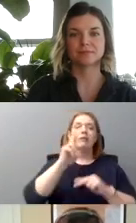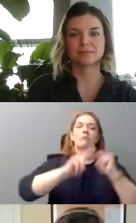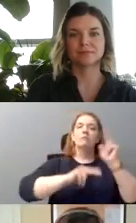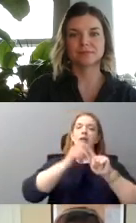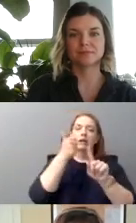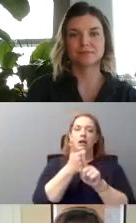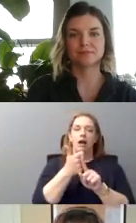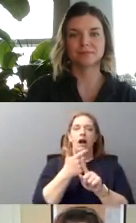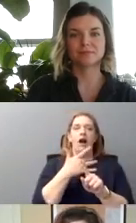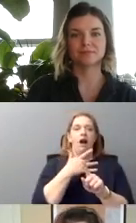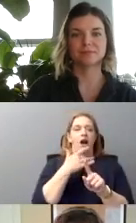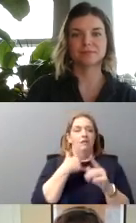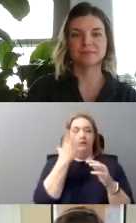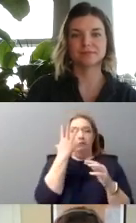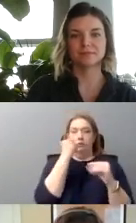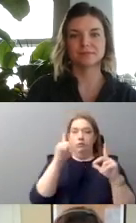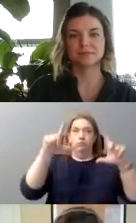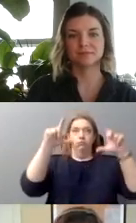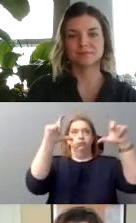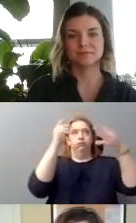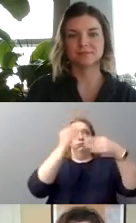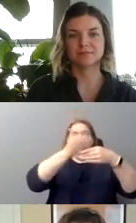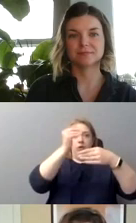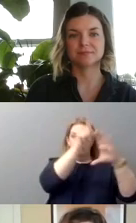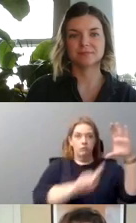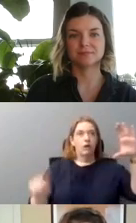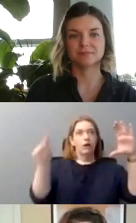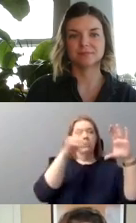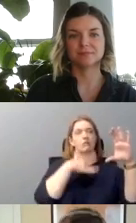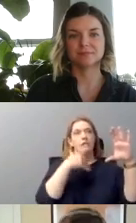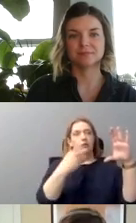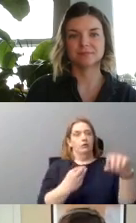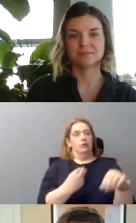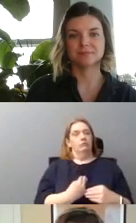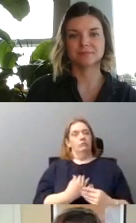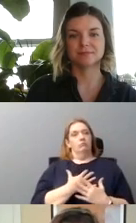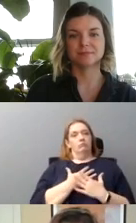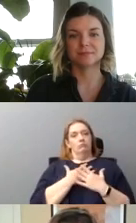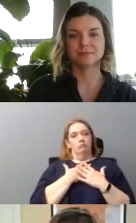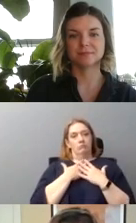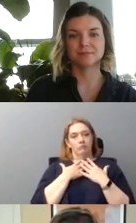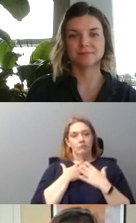oculus window, conveys. And south and west of SoMa is The Mission District, which is where